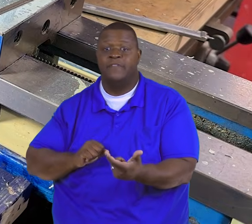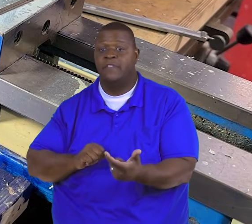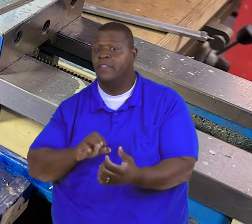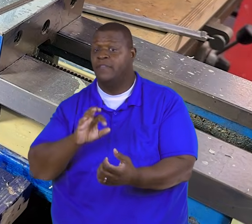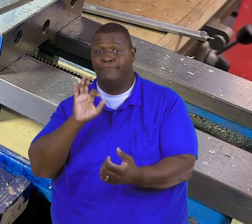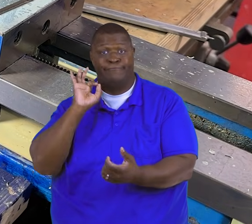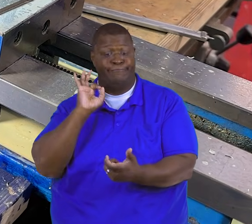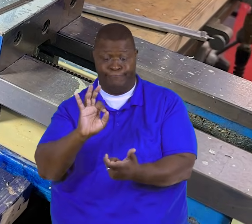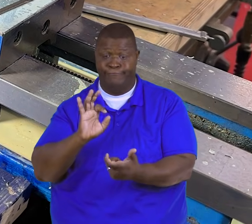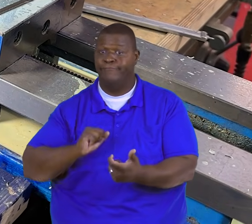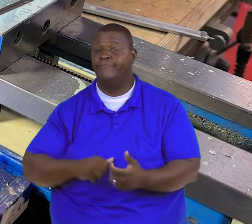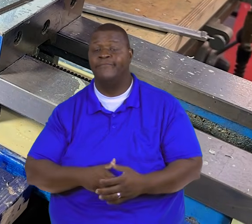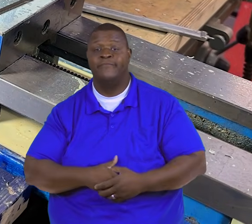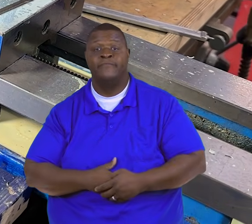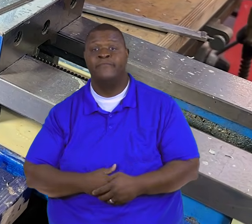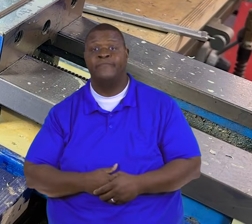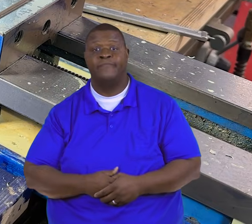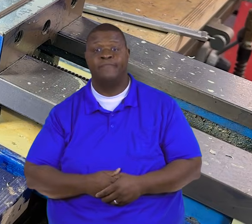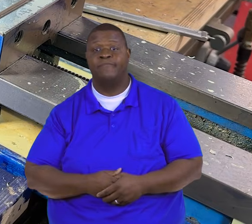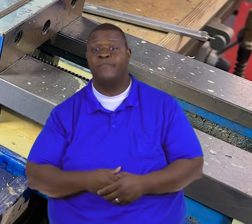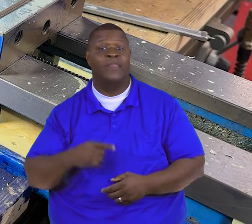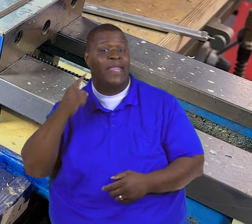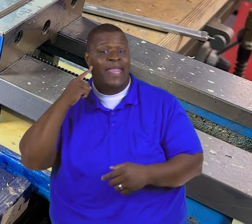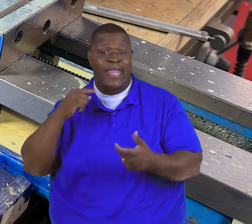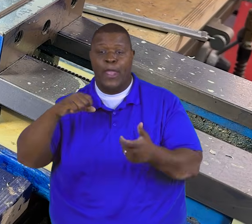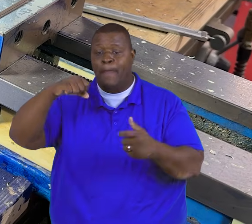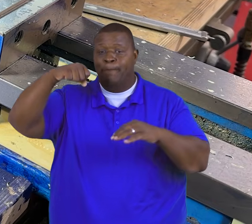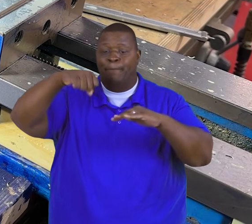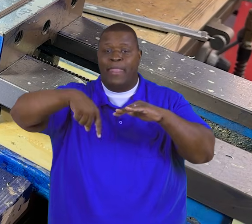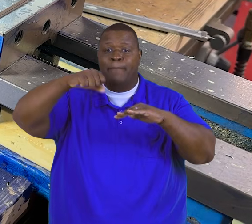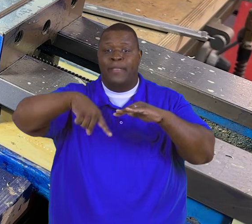Nice, very happy with that. That dripping sound you hear,